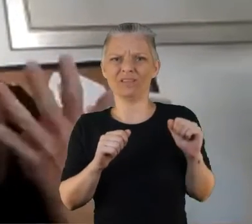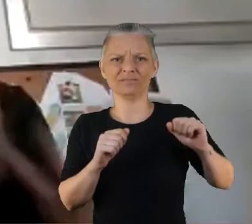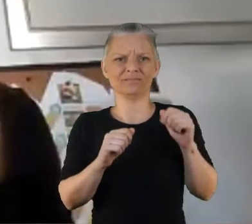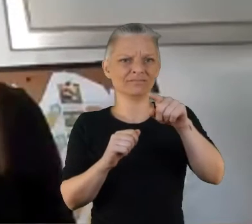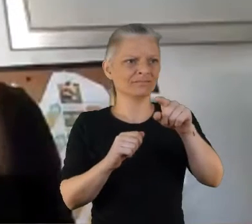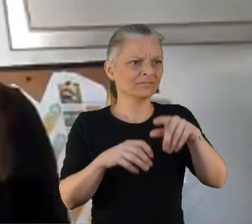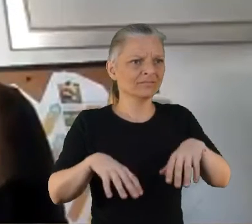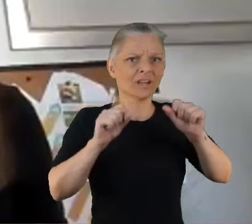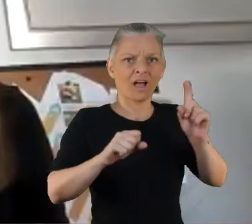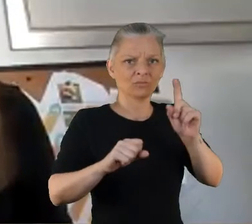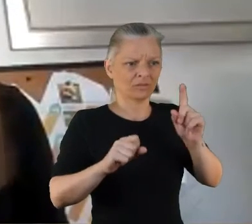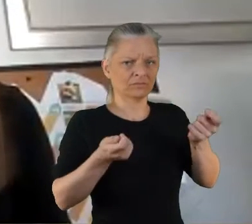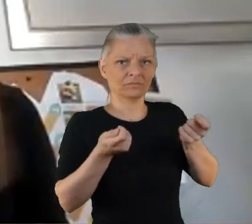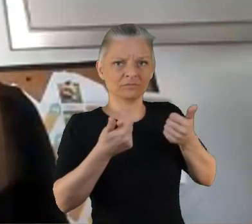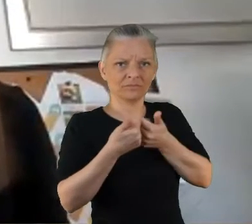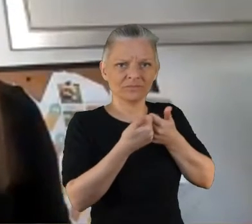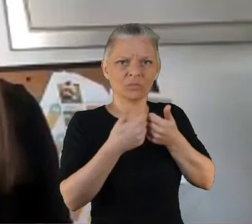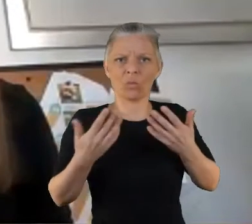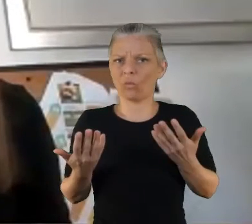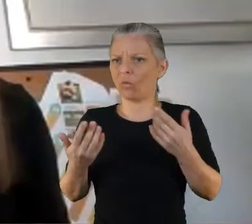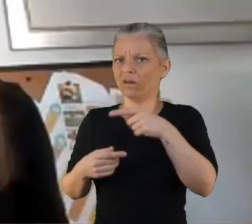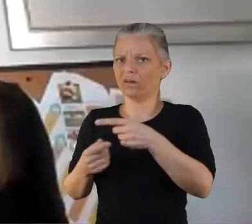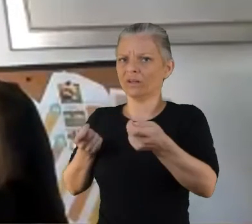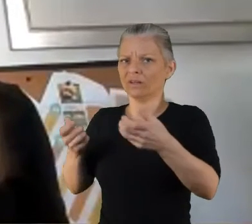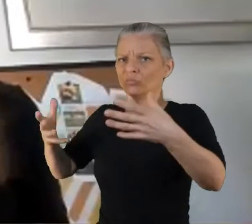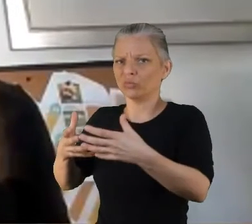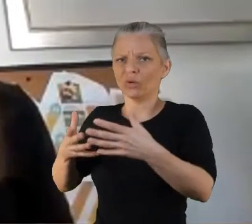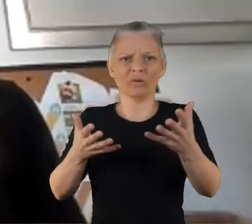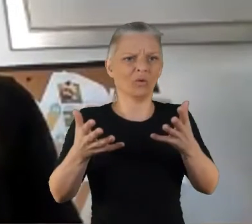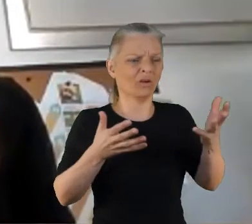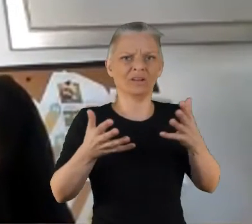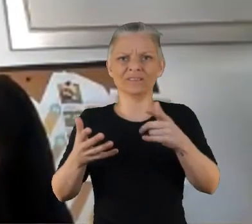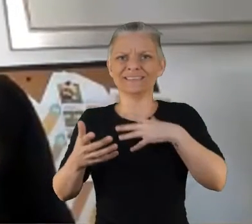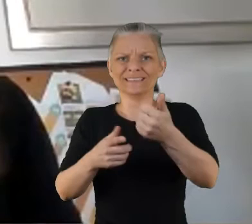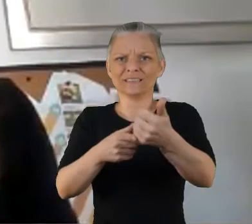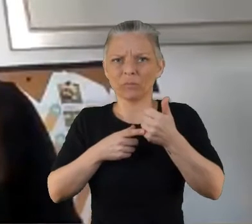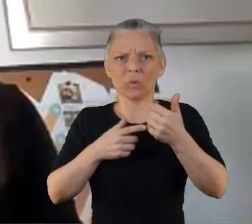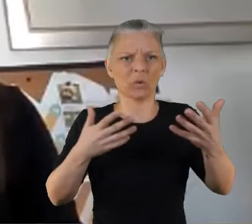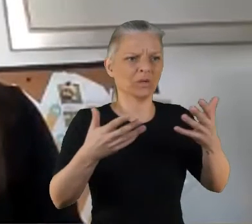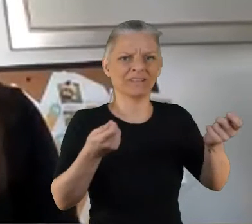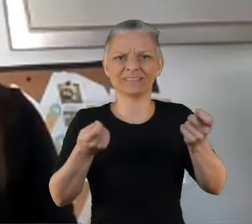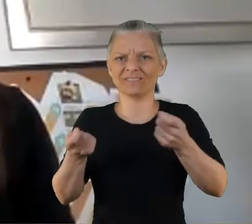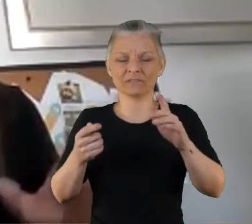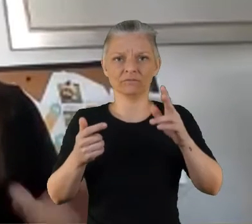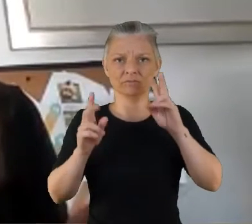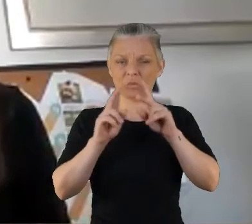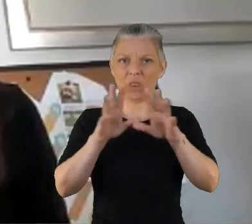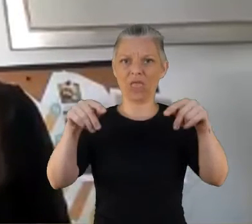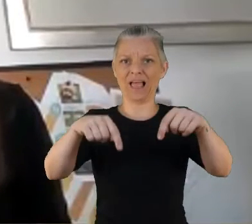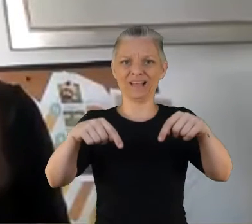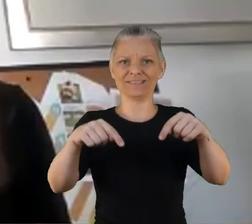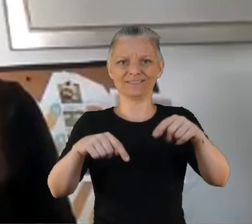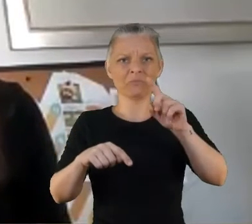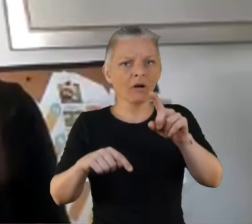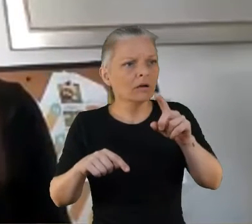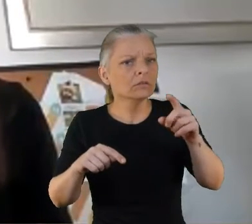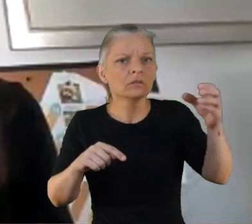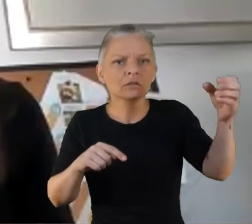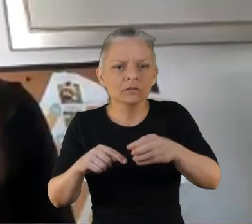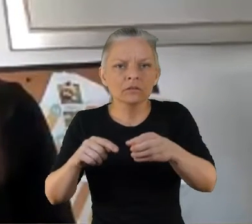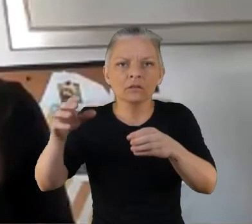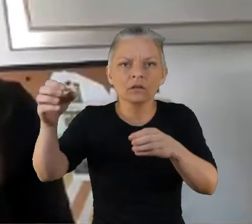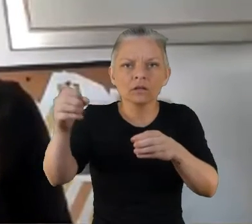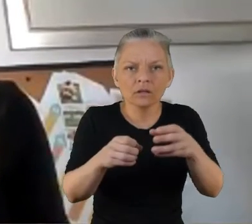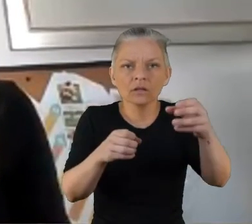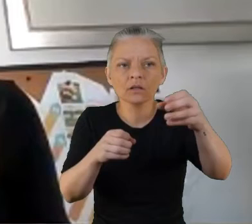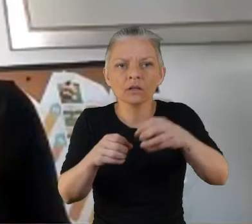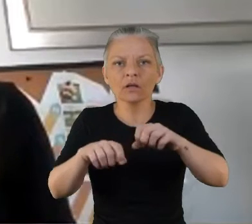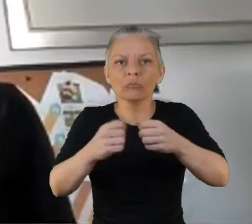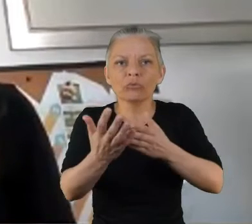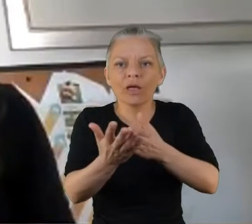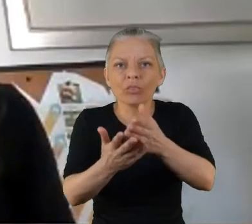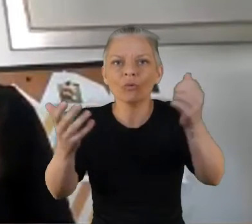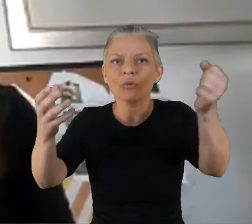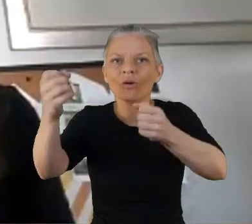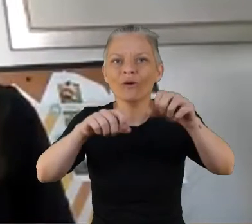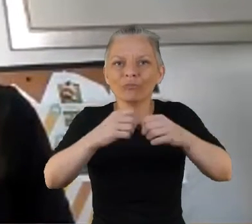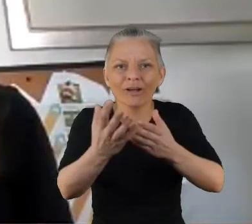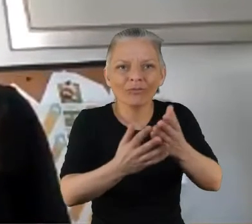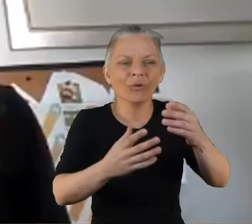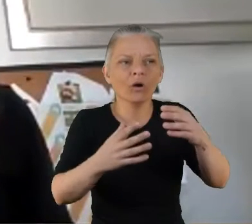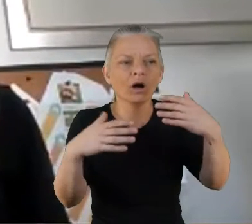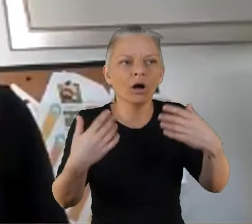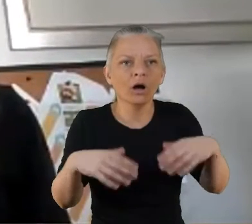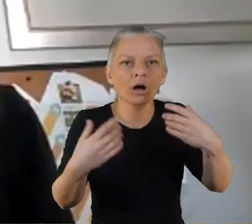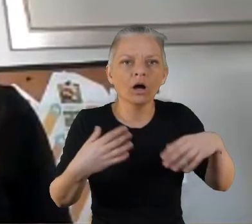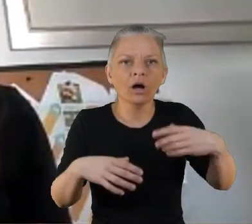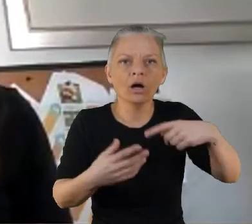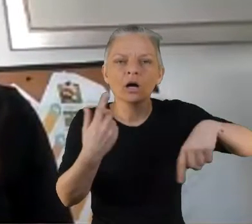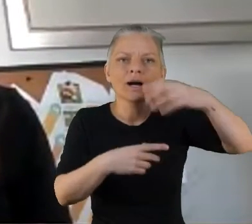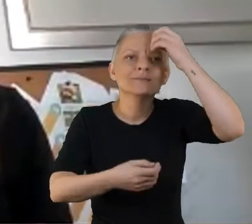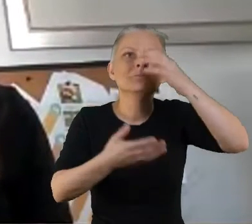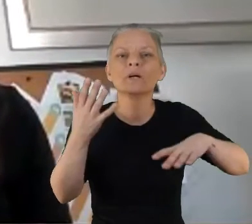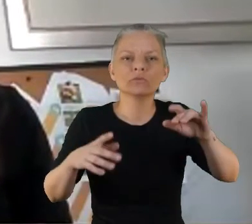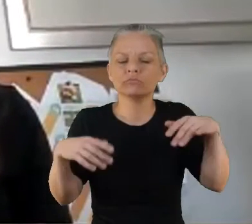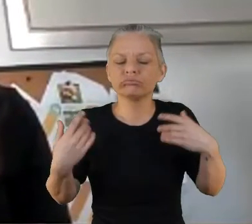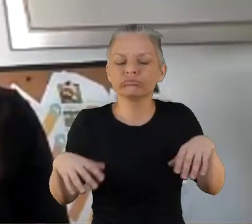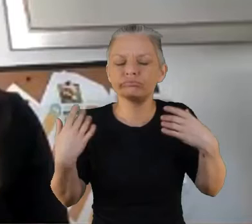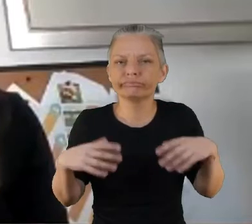able to put that together, it just broke and made that experience so much more beneficial.